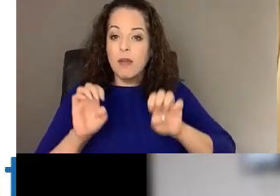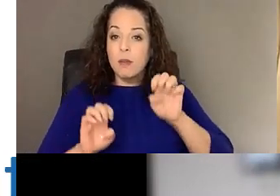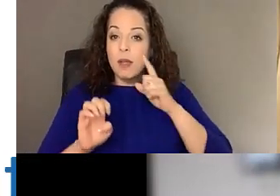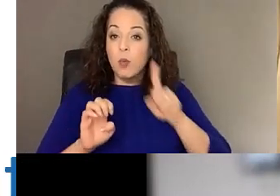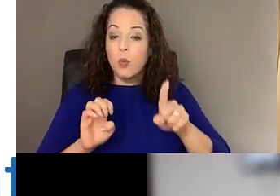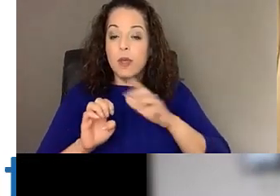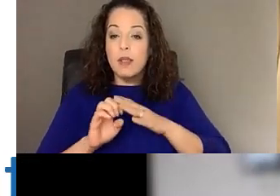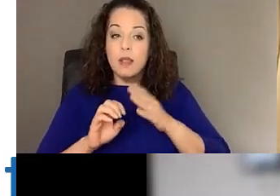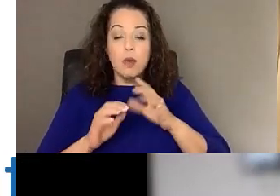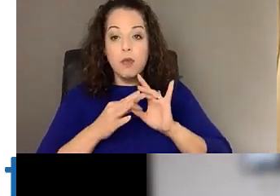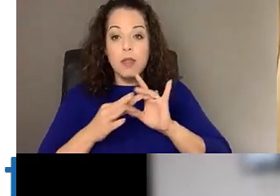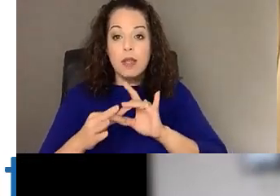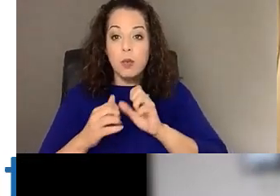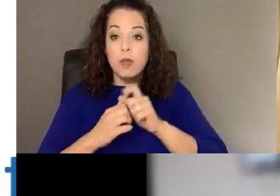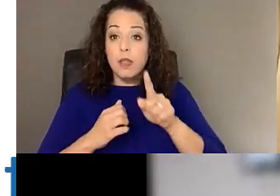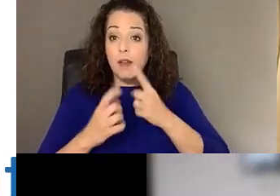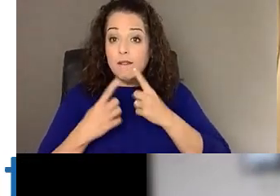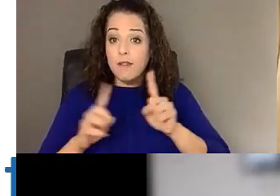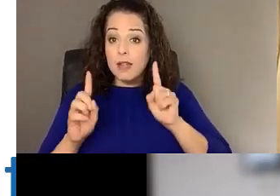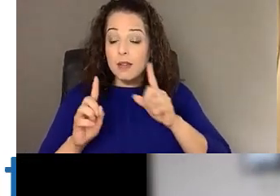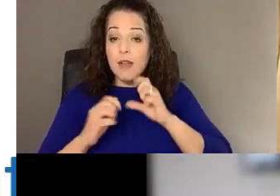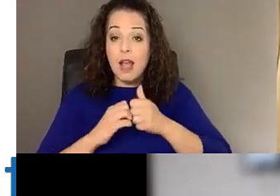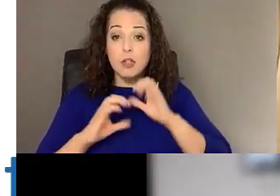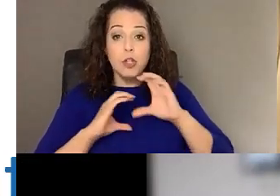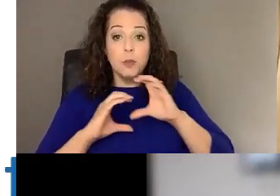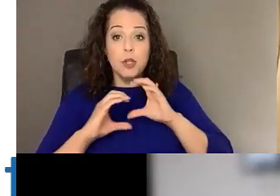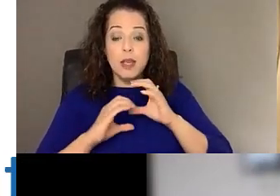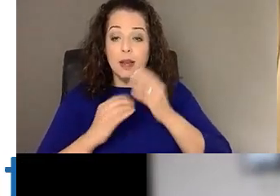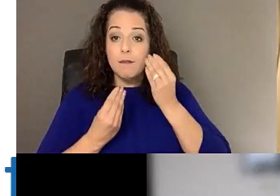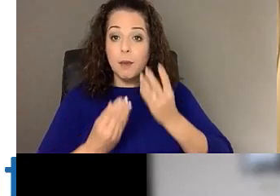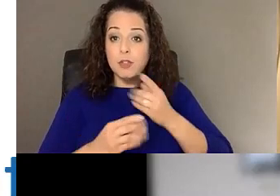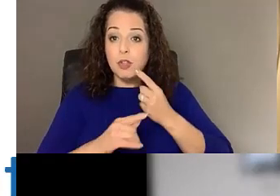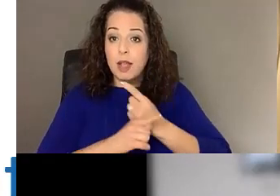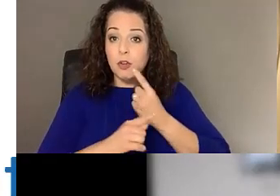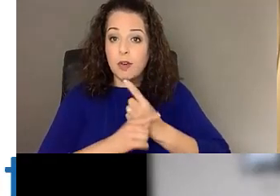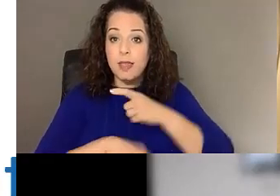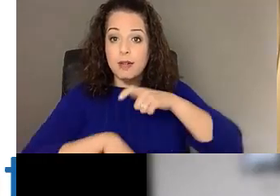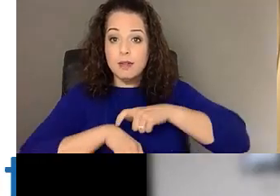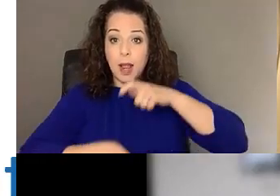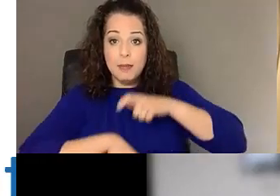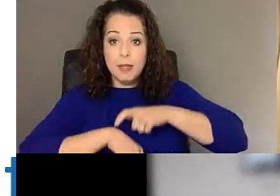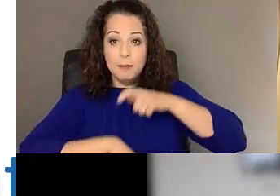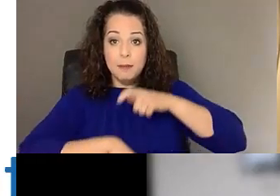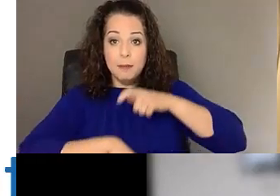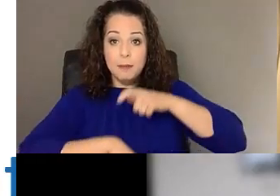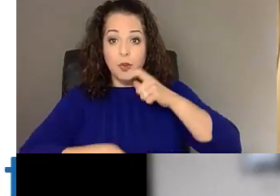in communicating information accurately and in a timely manner to audiences